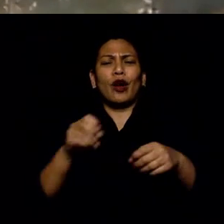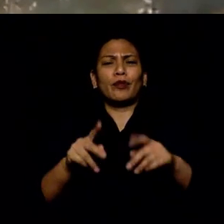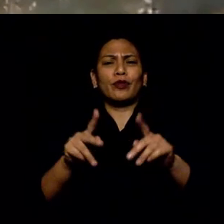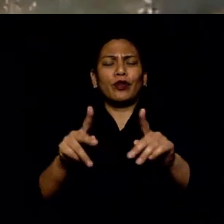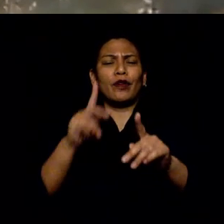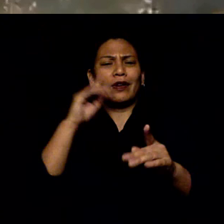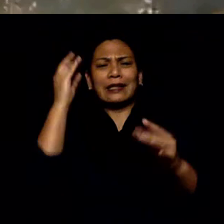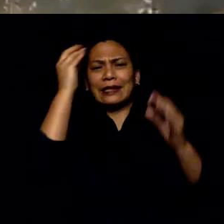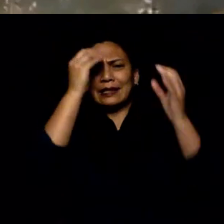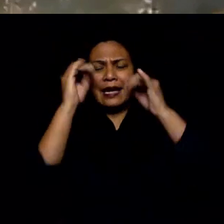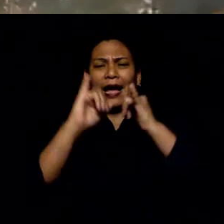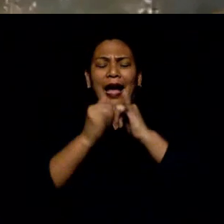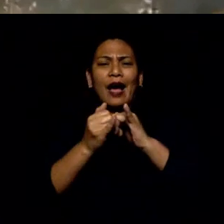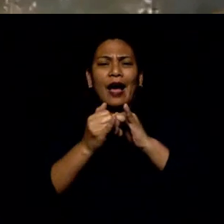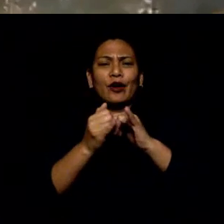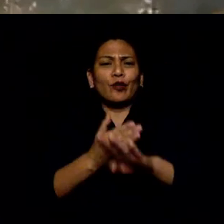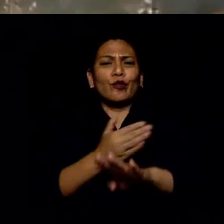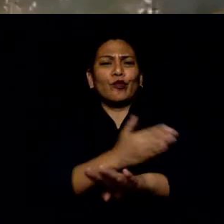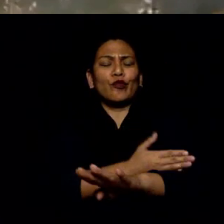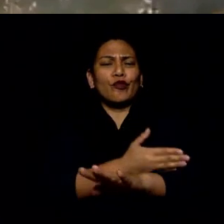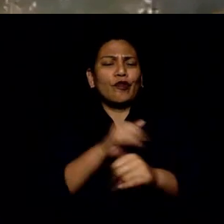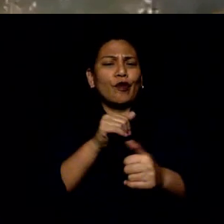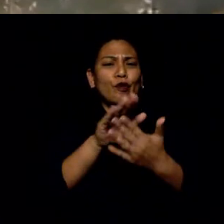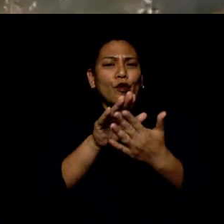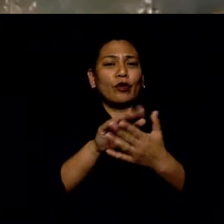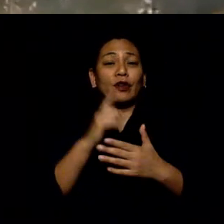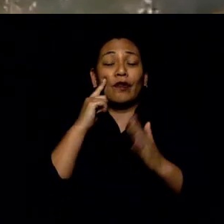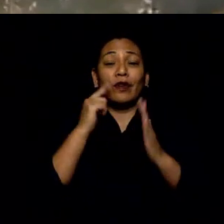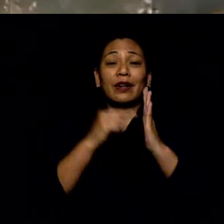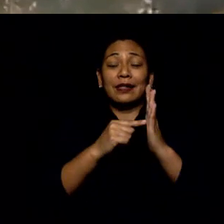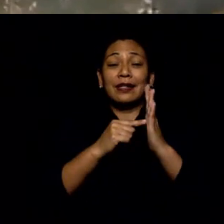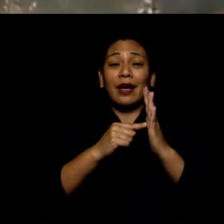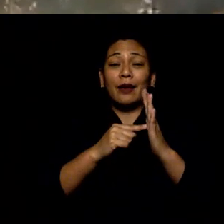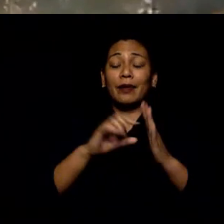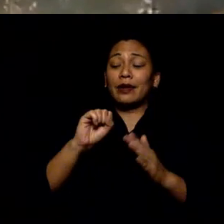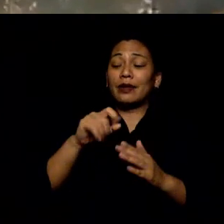So for instance, Spain is going forward with the kind of guaranteed